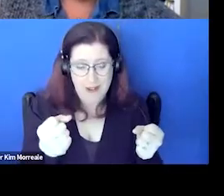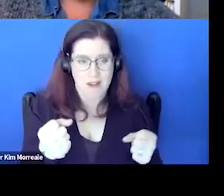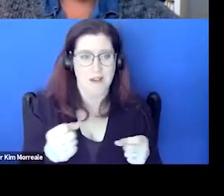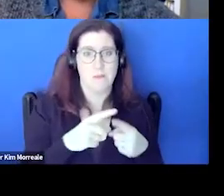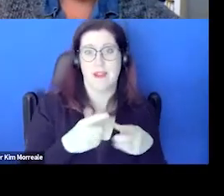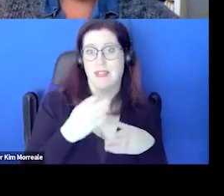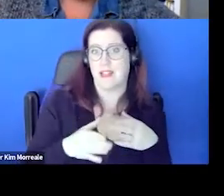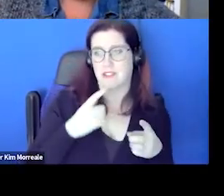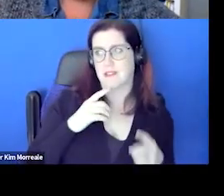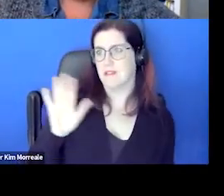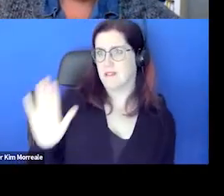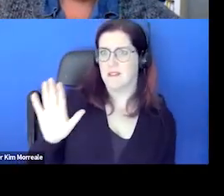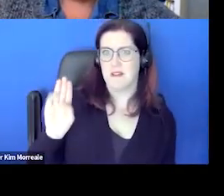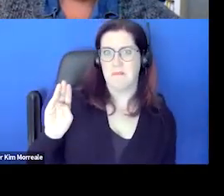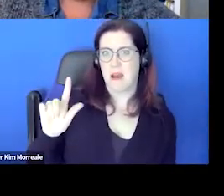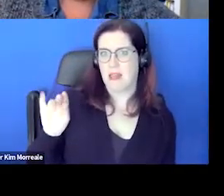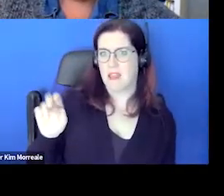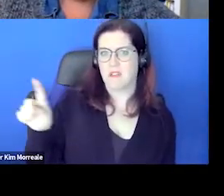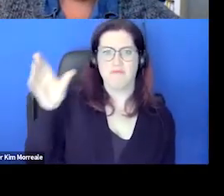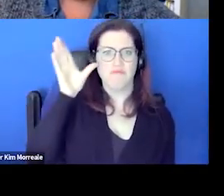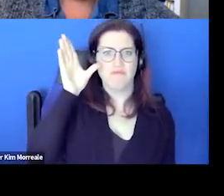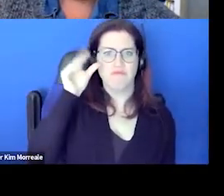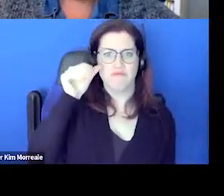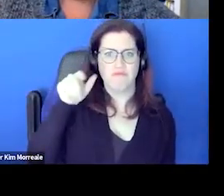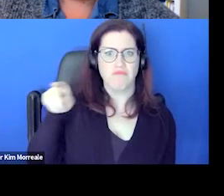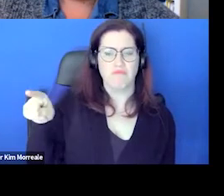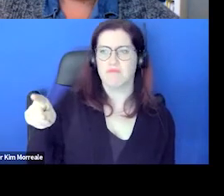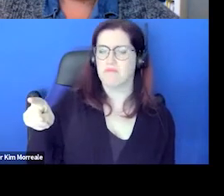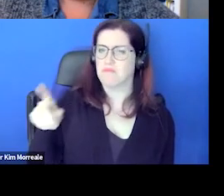"Mylene, it was your perseverance, you were adamant.